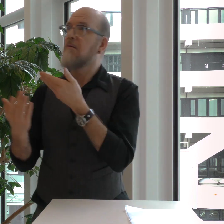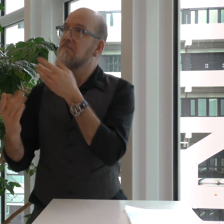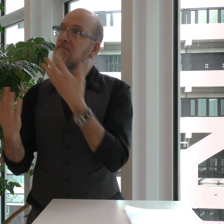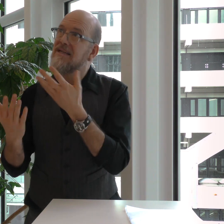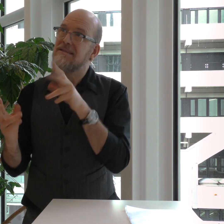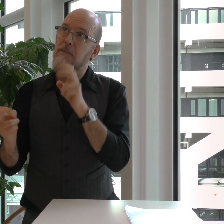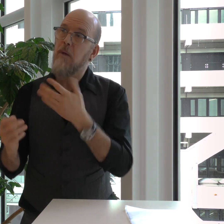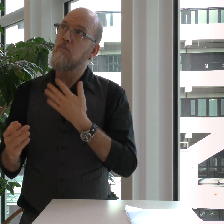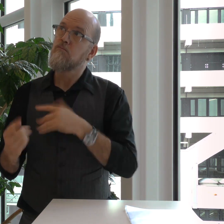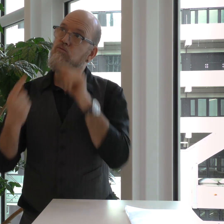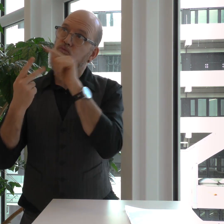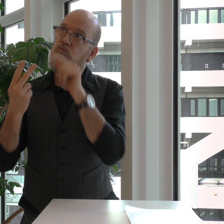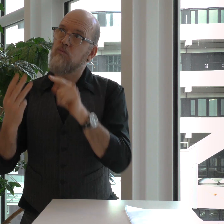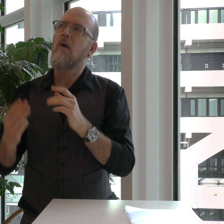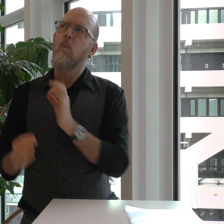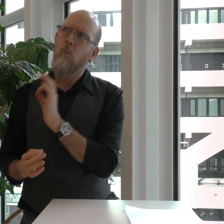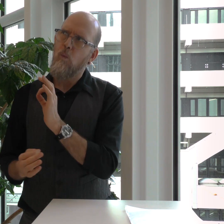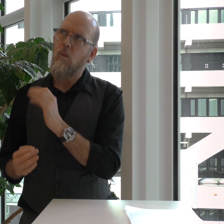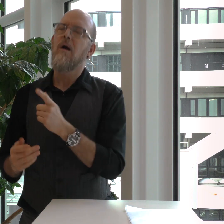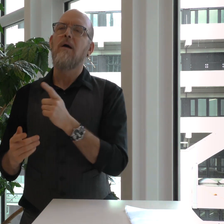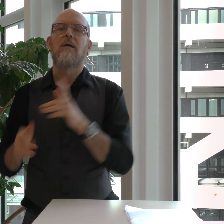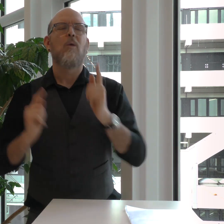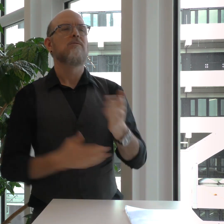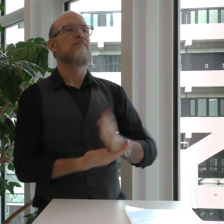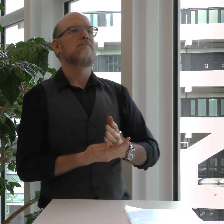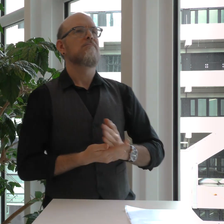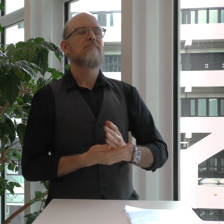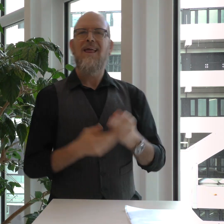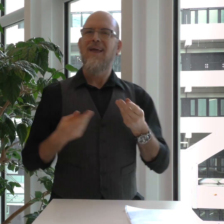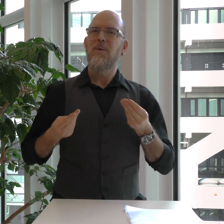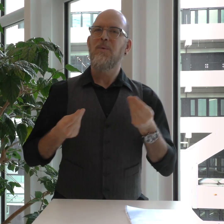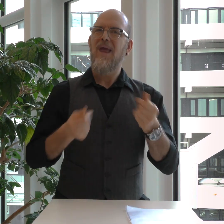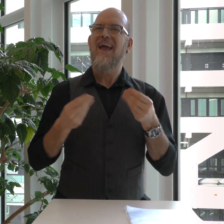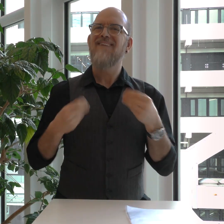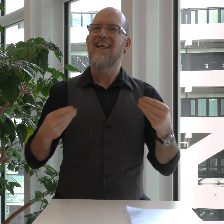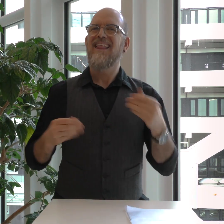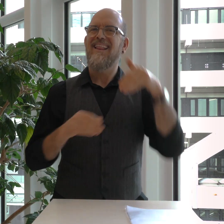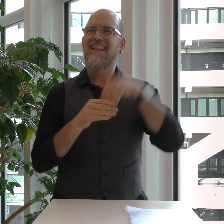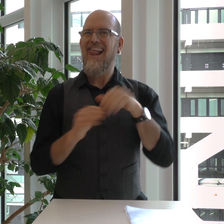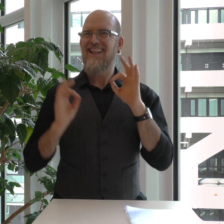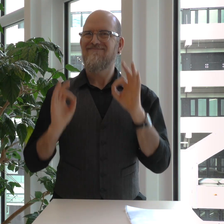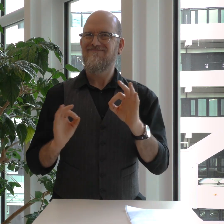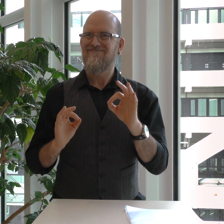In other situations, meeting briefly with the client in advance is enough to prepare for the essentials.